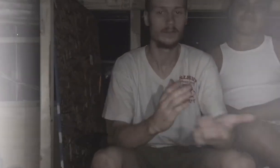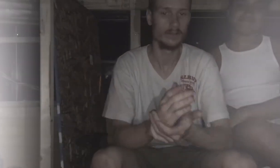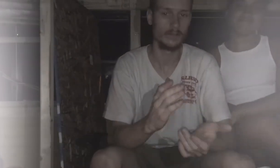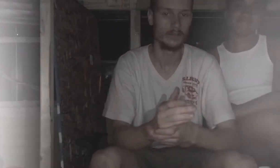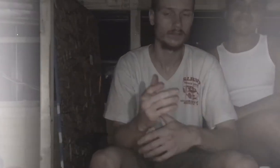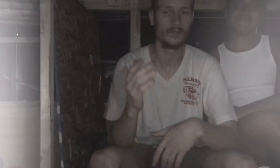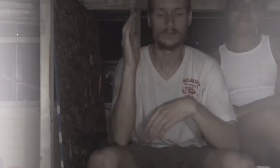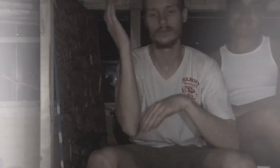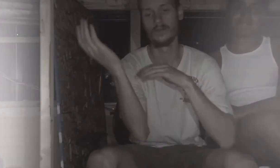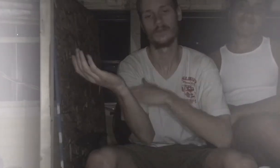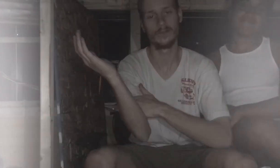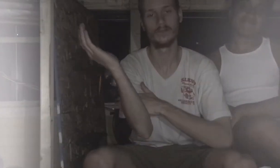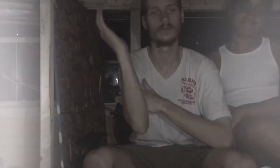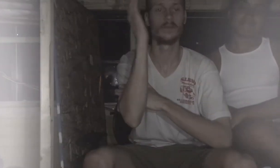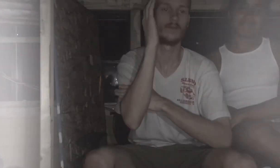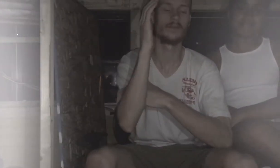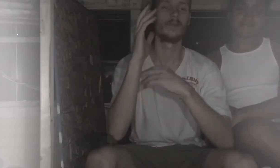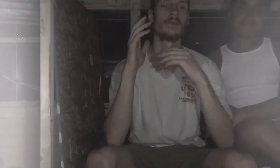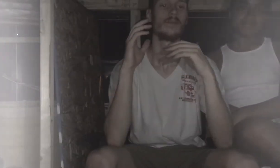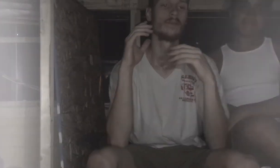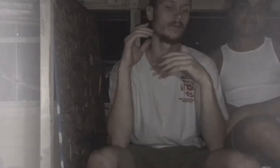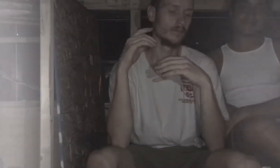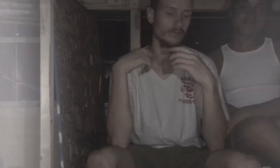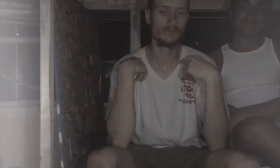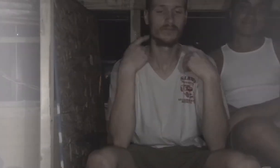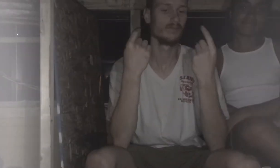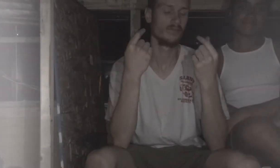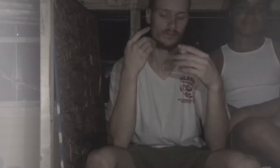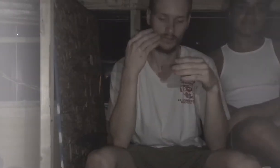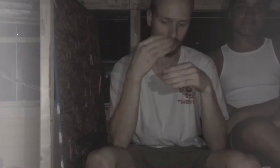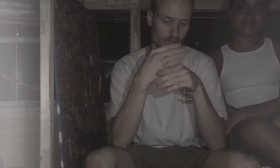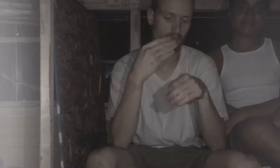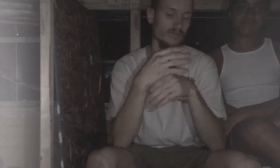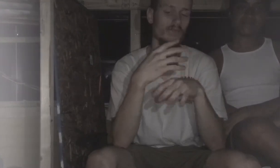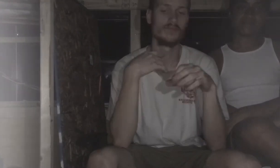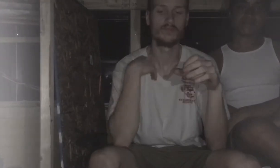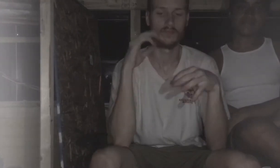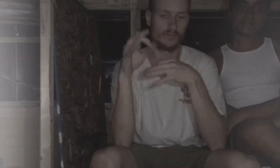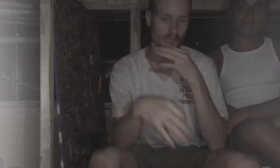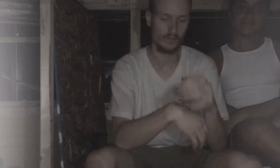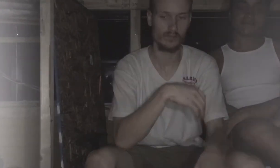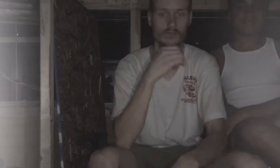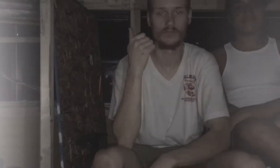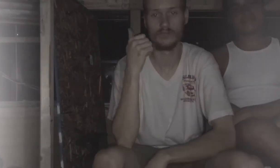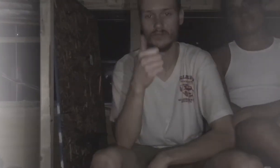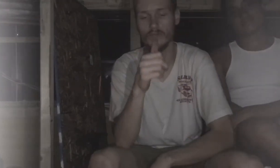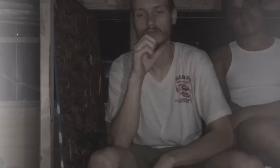Allright, at afternoon, I doings work on new glass replace on window